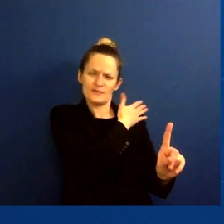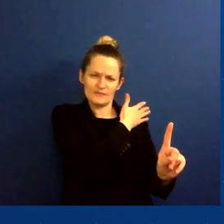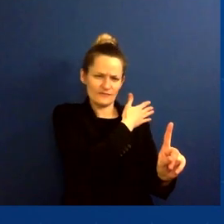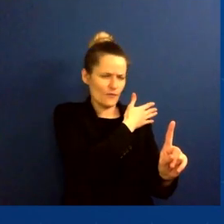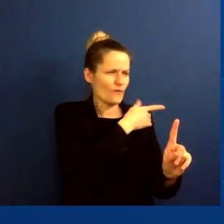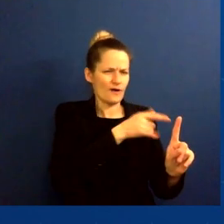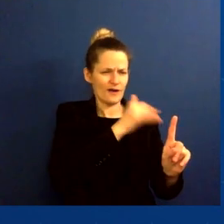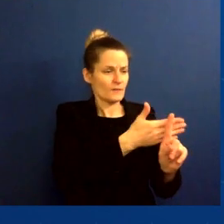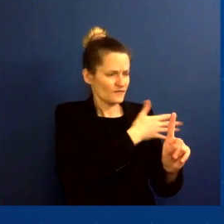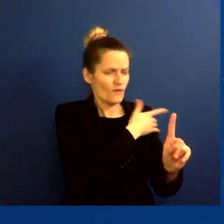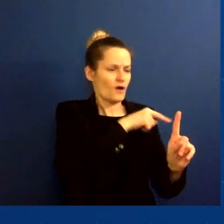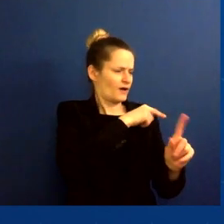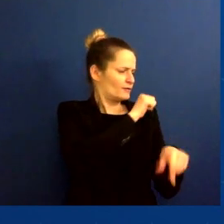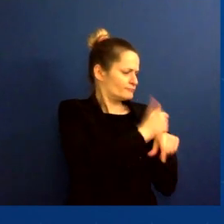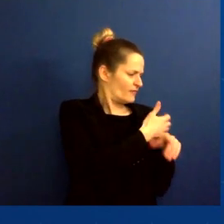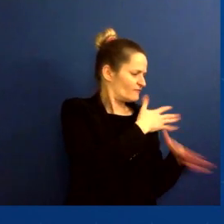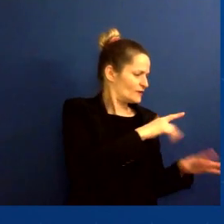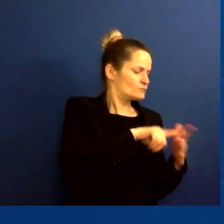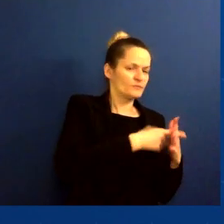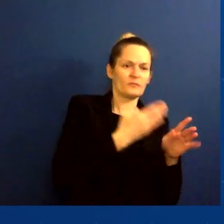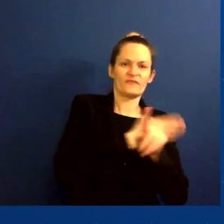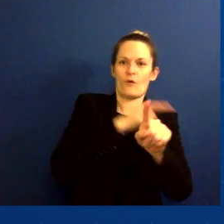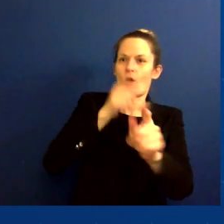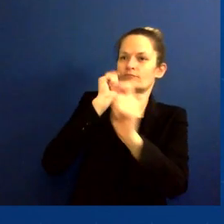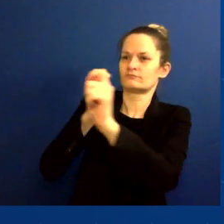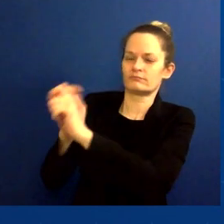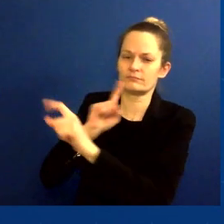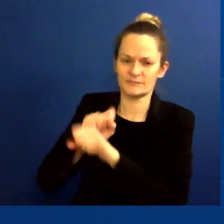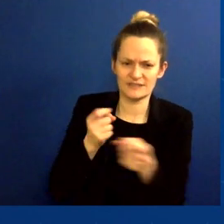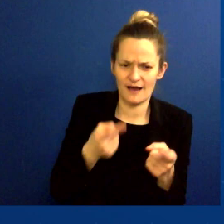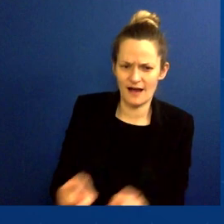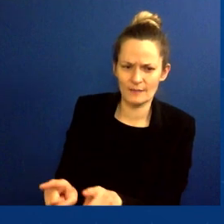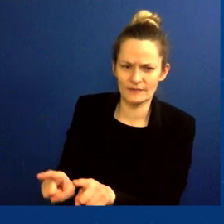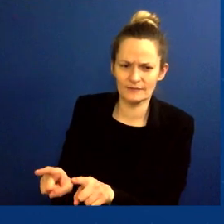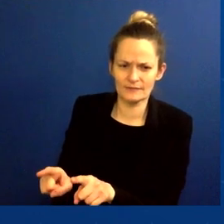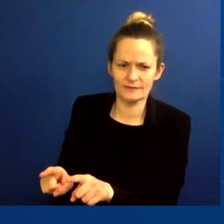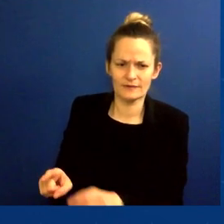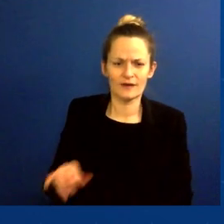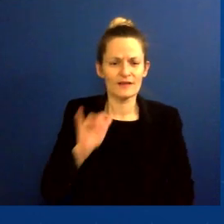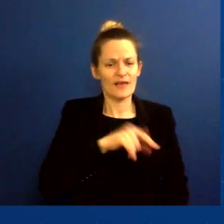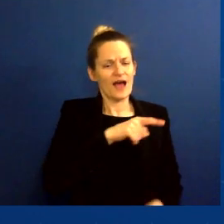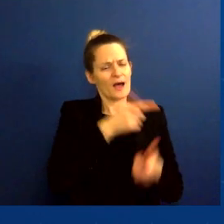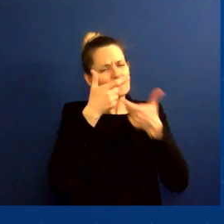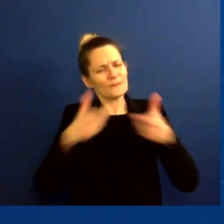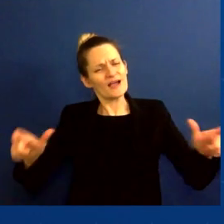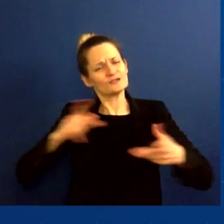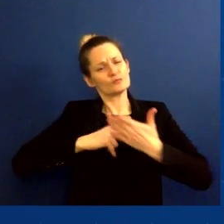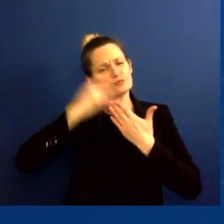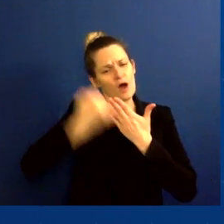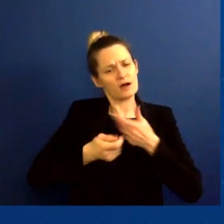They ensure that major projects are handled by well-trained, well-prepared, highly-skilled workers,